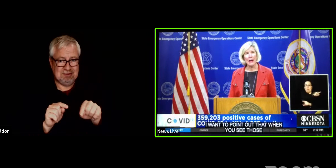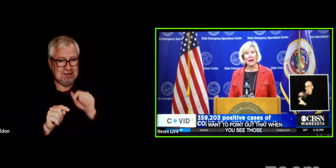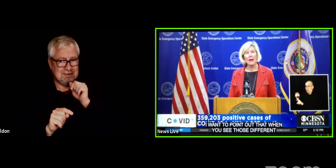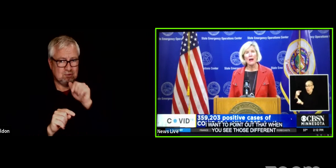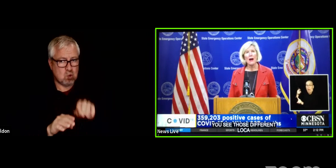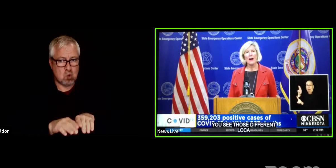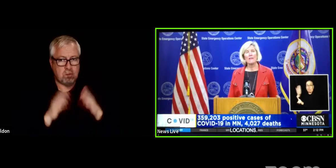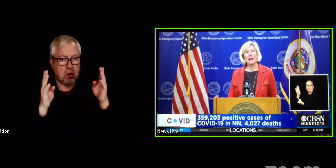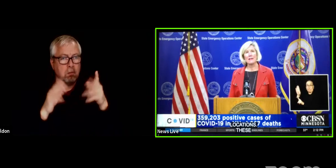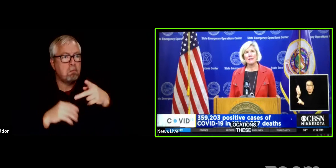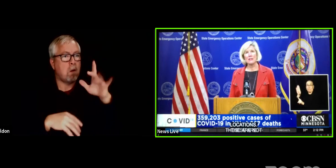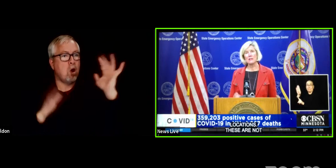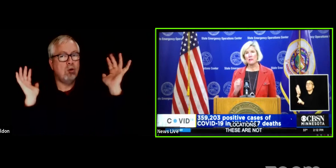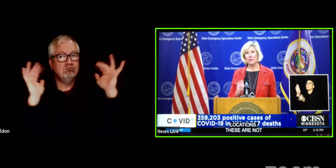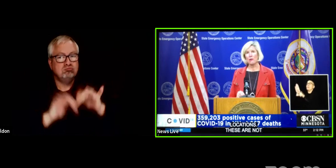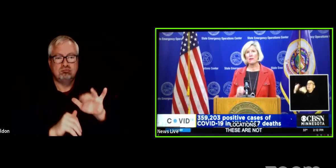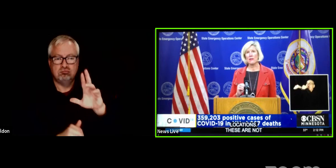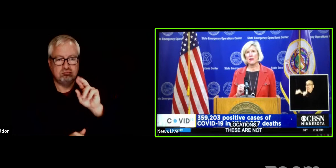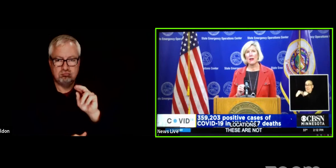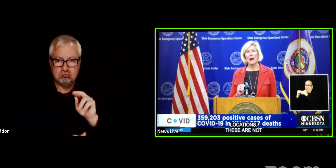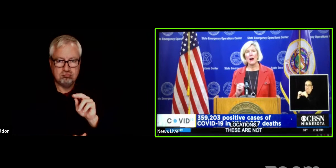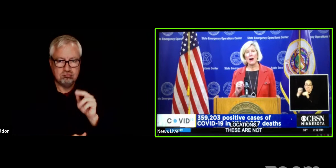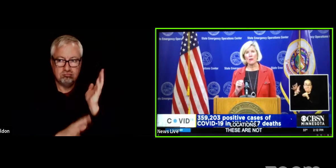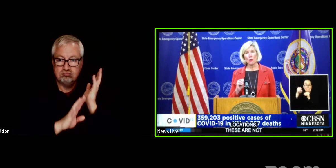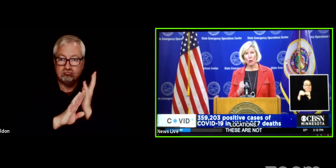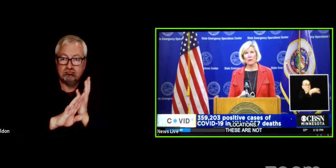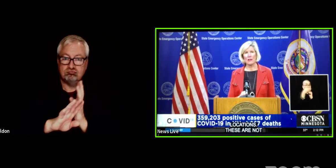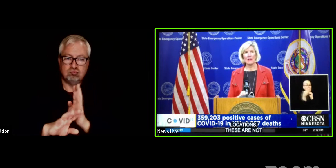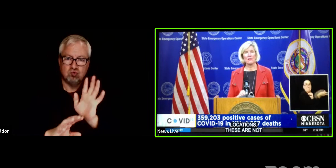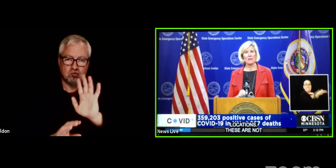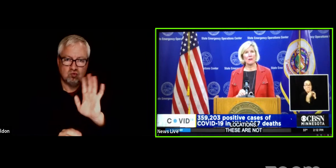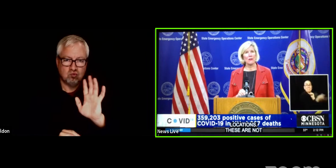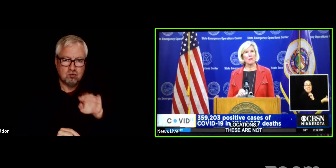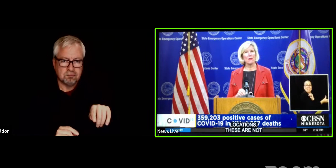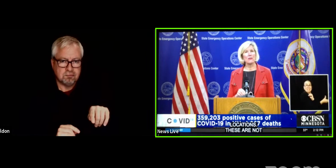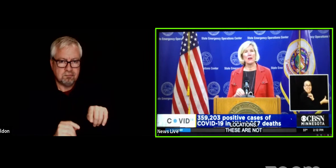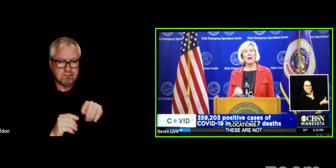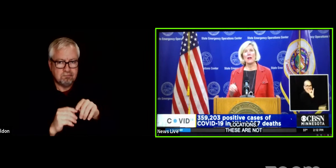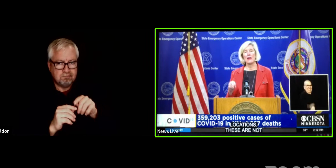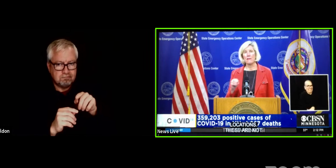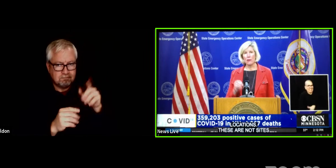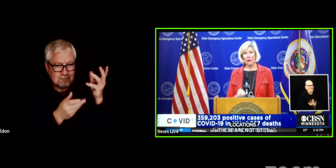SUPPLY, OUR VACCINATION IS FOCUSING ON WORKSITES, SO, IN OTHER WORDS, IF YOU'RE A